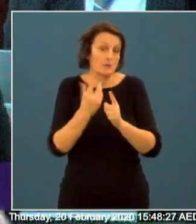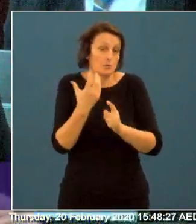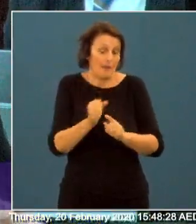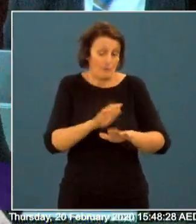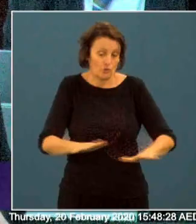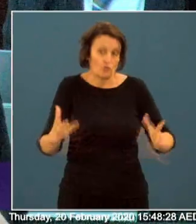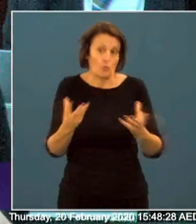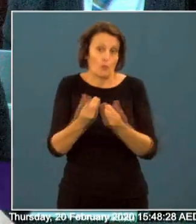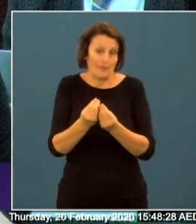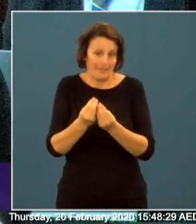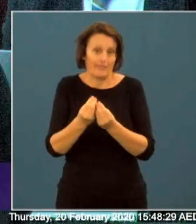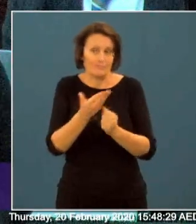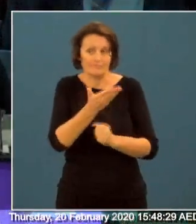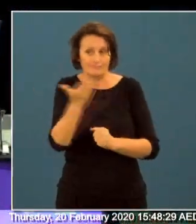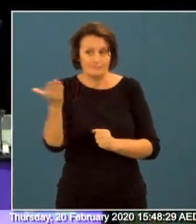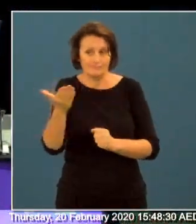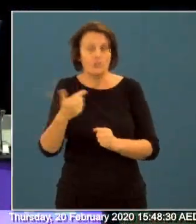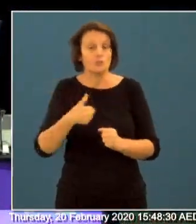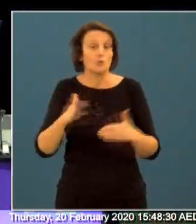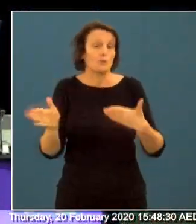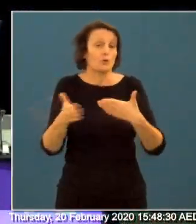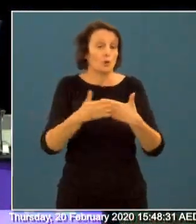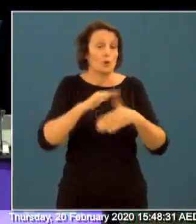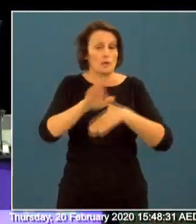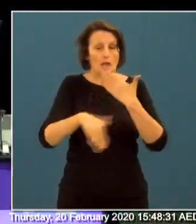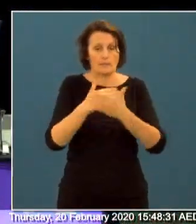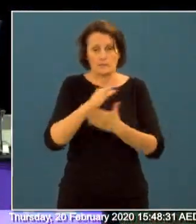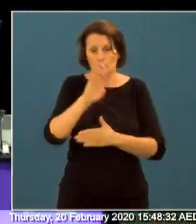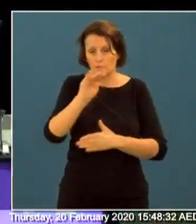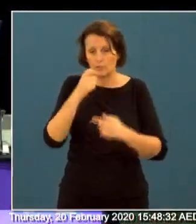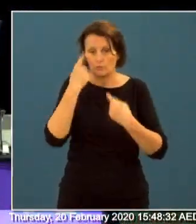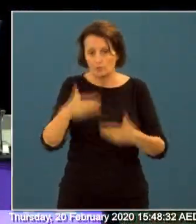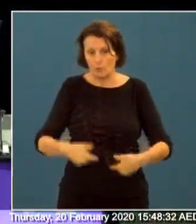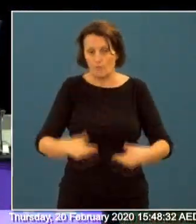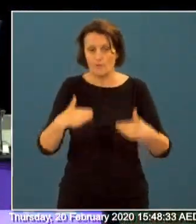So we shall adjourn till 10 o'clock tomorrow. If the Commission pleases, thank you. Yes. We will adjourn till 10.